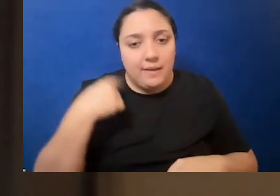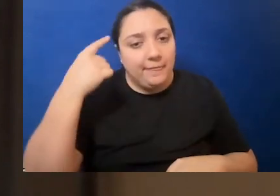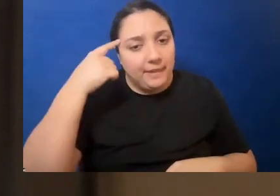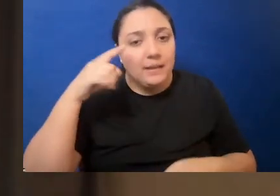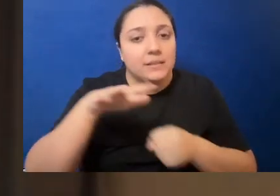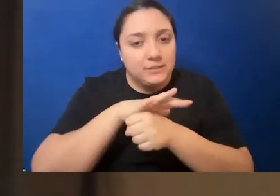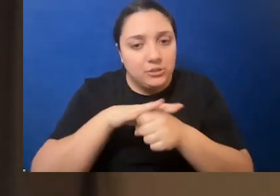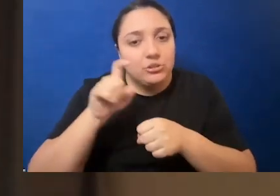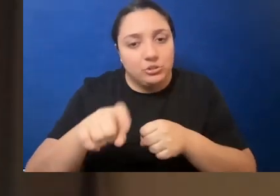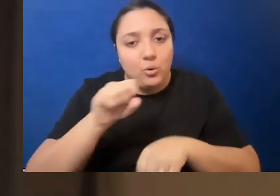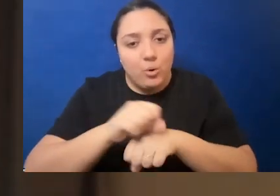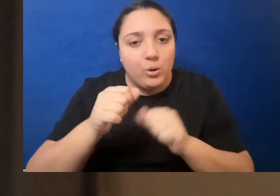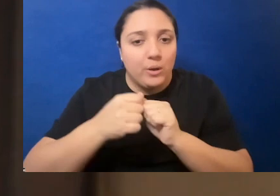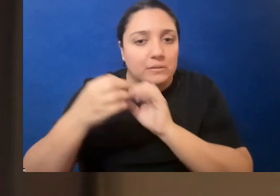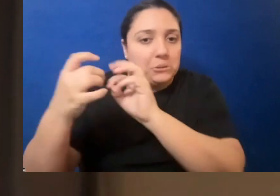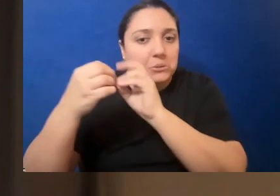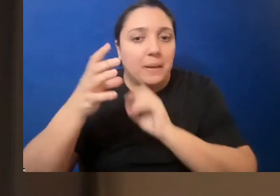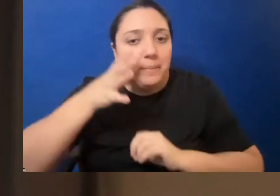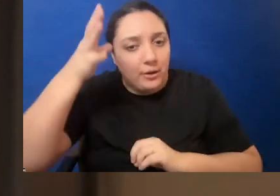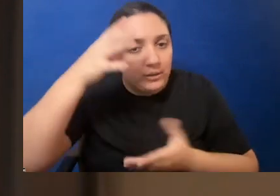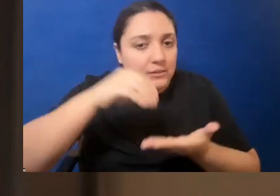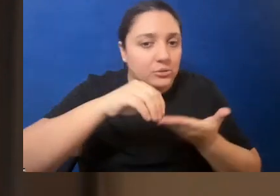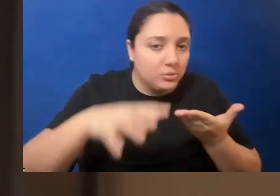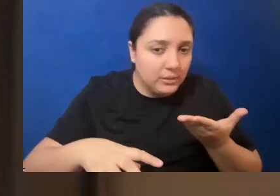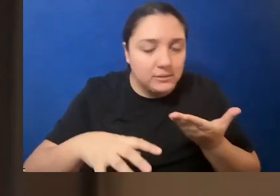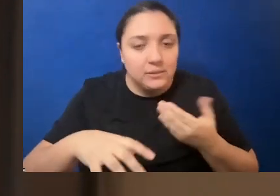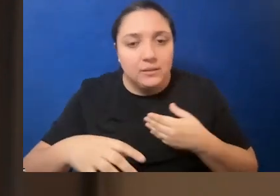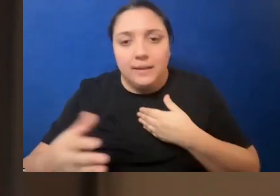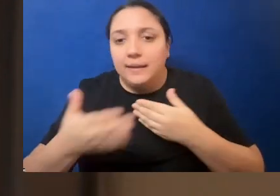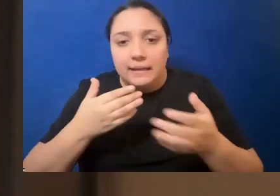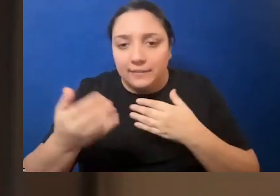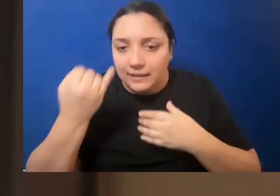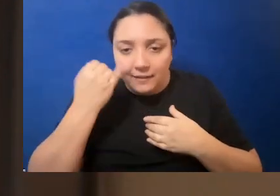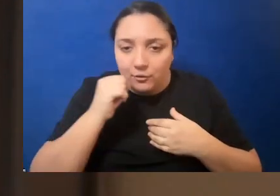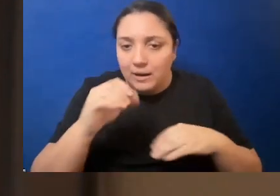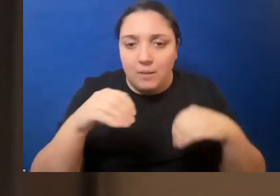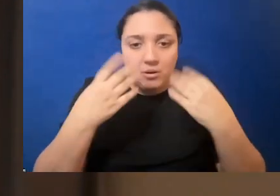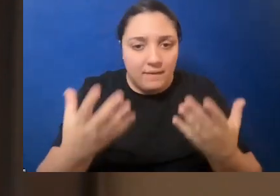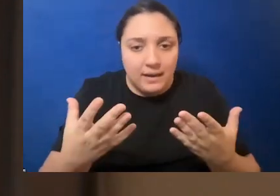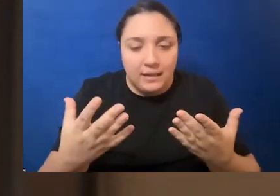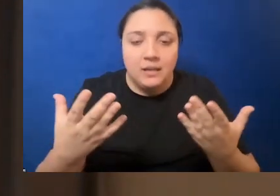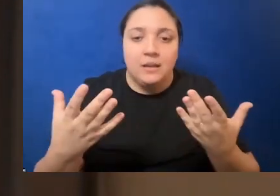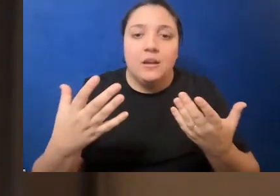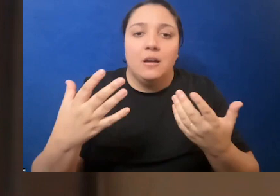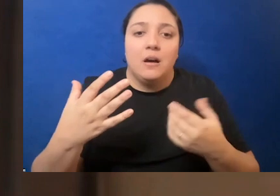THE DISTRICTS SHOULD WORK WITH THE PARENTS AND THE STUDENTS EVEN THOUGH WE ARE NOT PROVIDING REMOTE INSTRUCTION, THERE IS